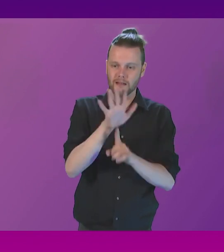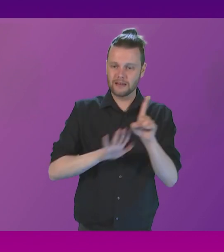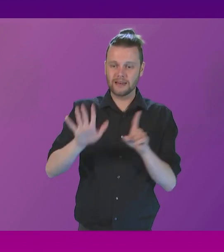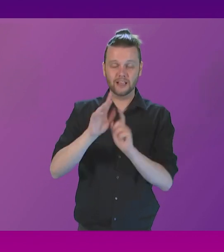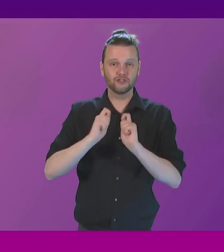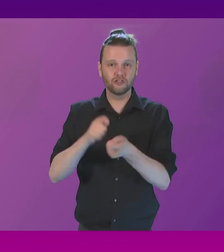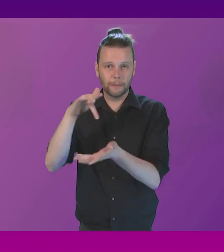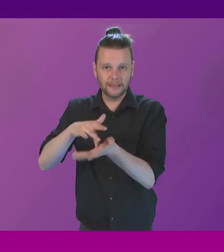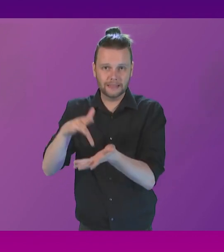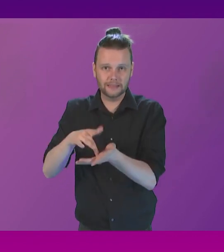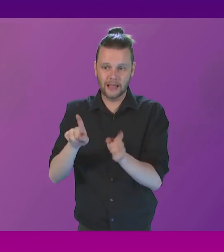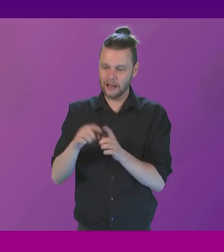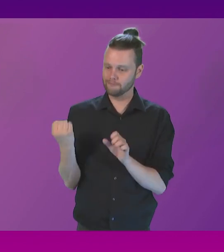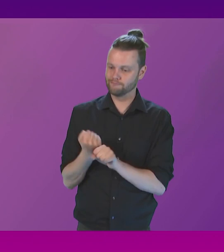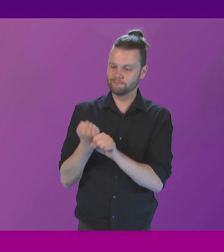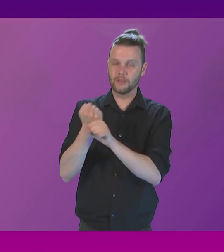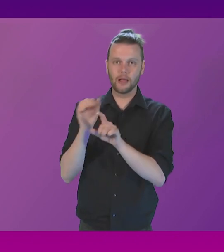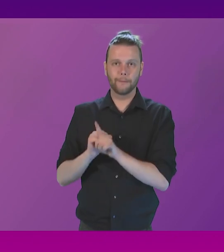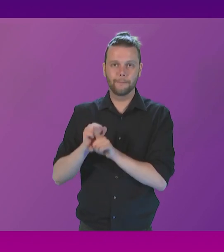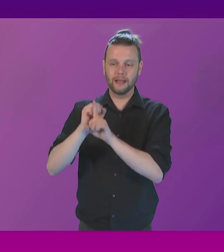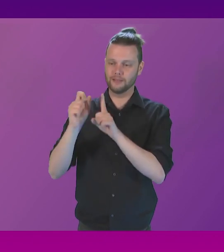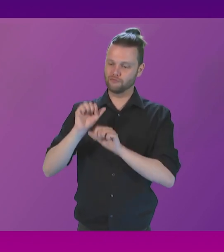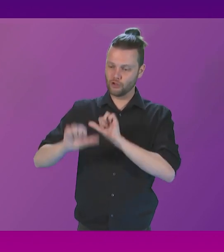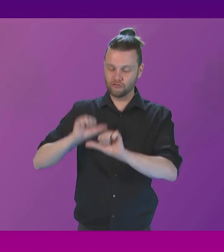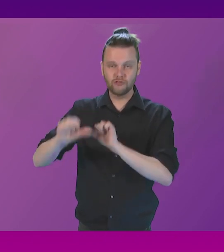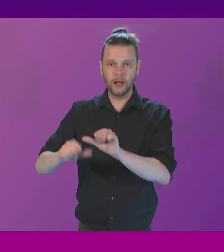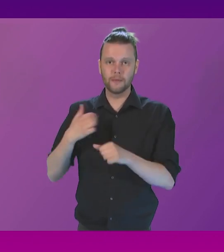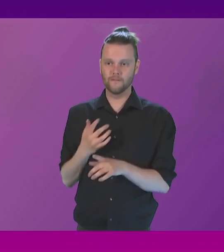and in our hospital refurbishment and maintenance programme. If Douglas